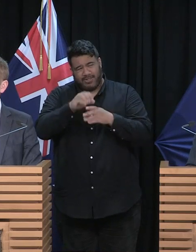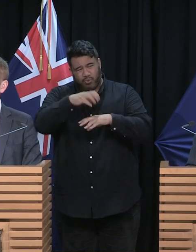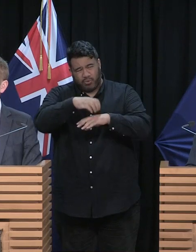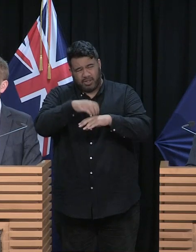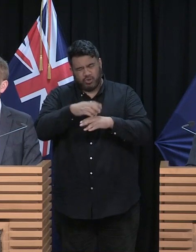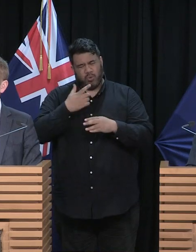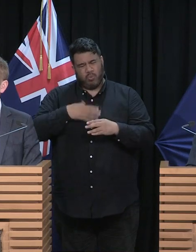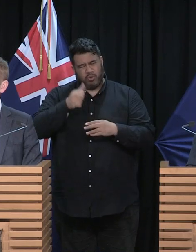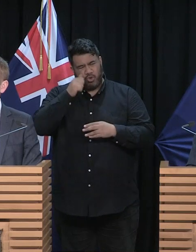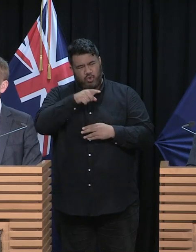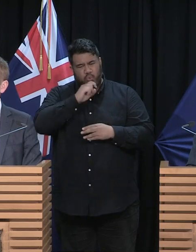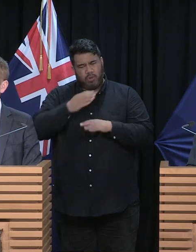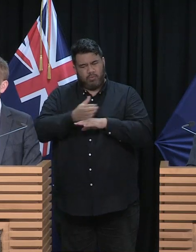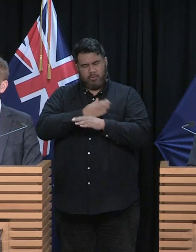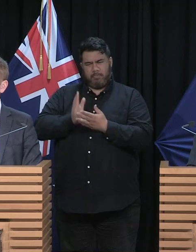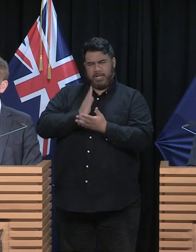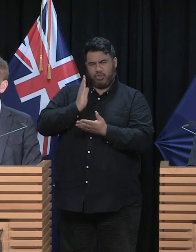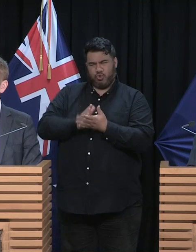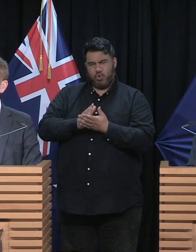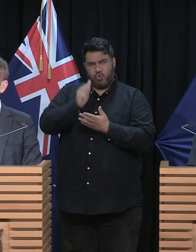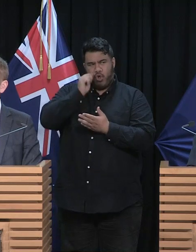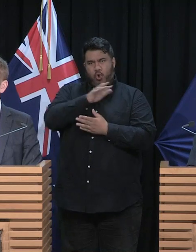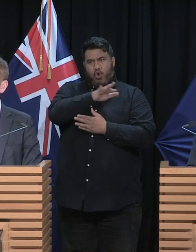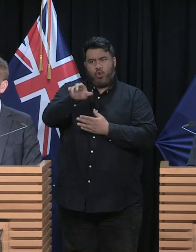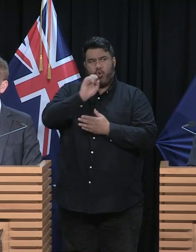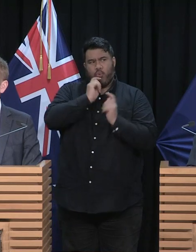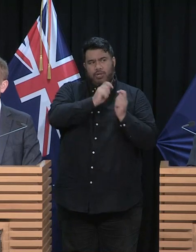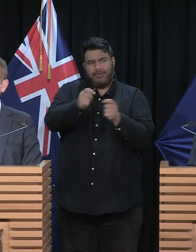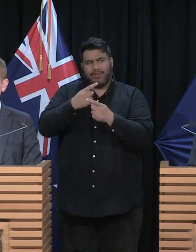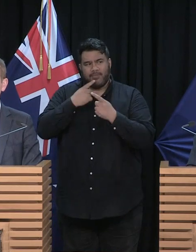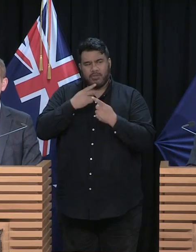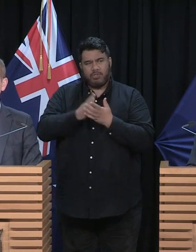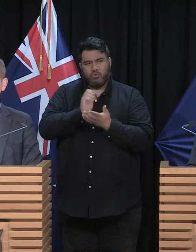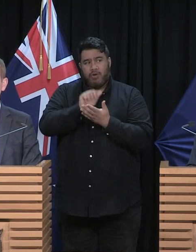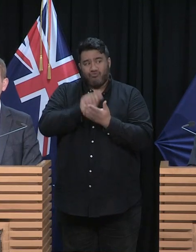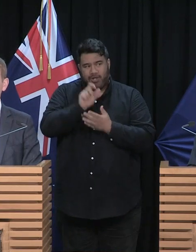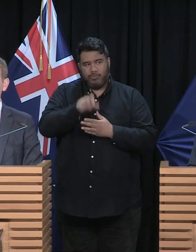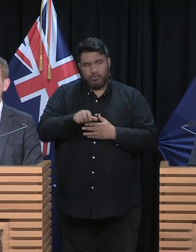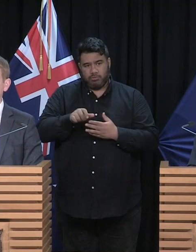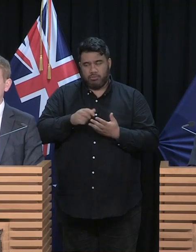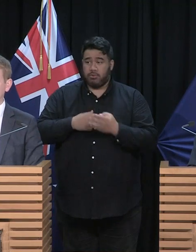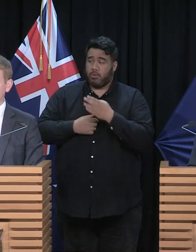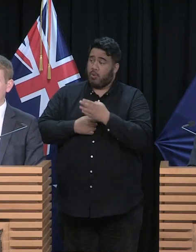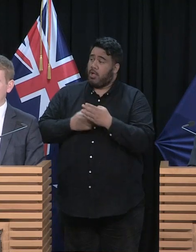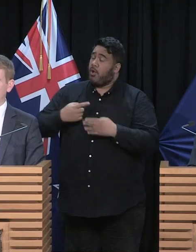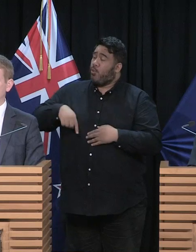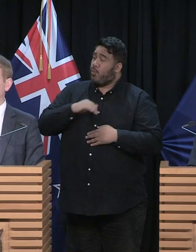there be more due diligence on email accounts of the people that you're sending this information to and if it's